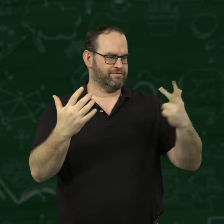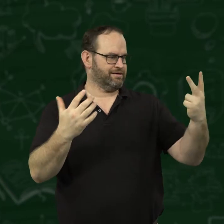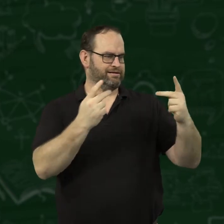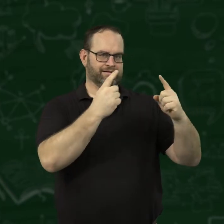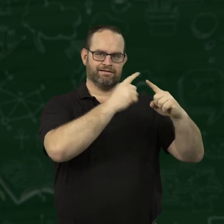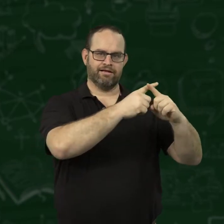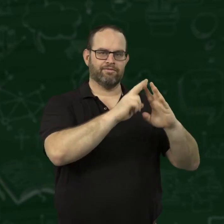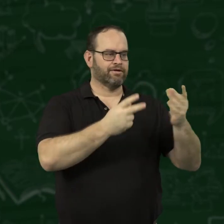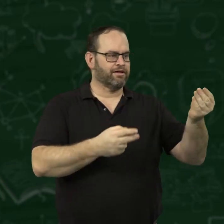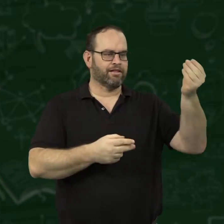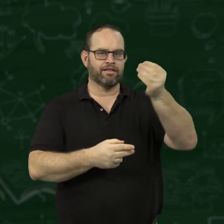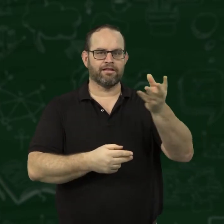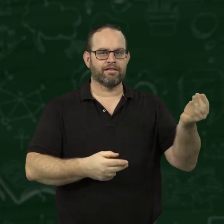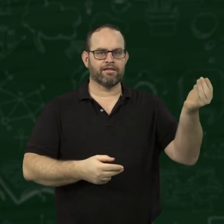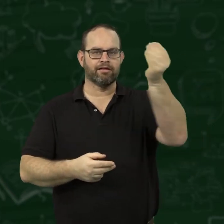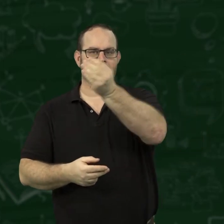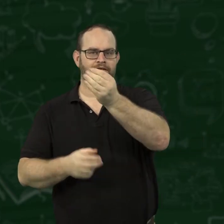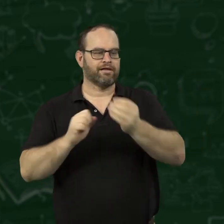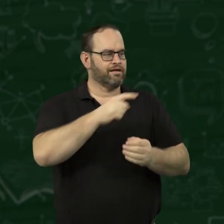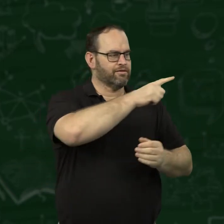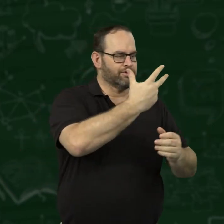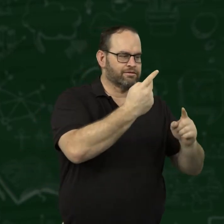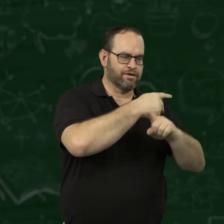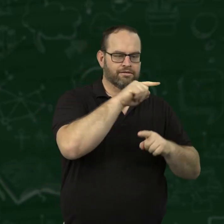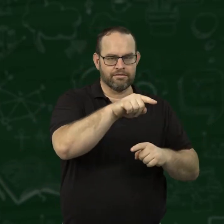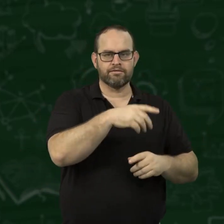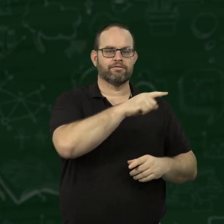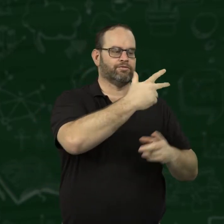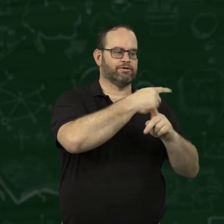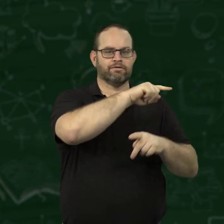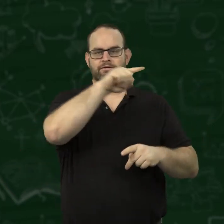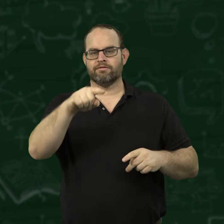This is equal to 3 x 4 + 3 x 5.